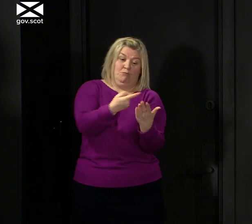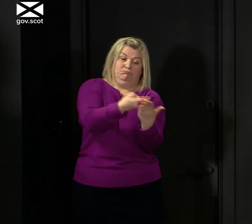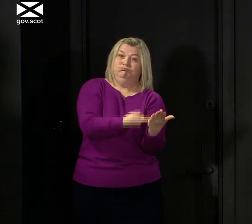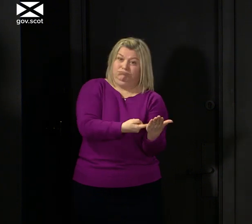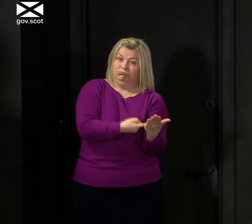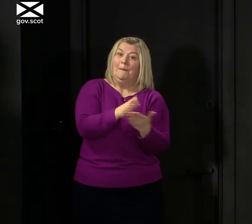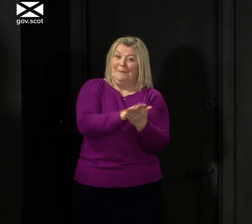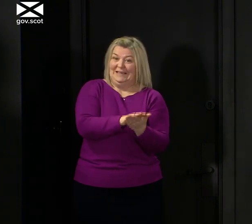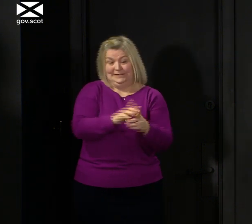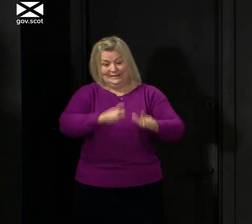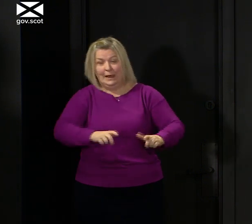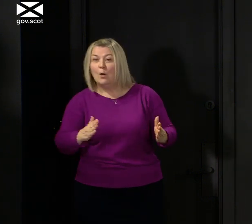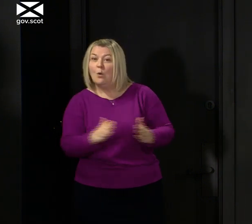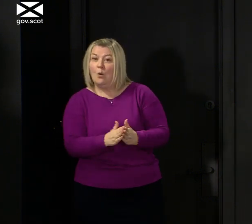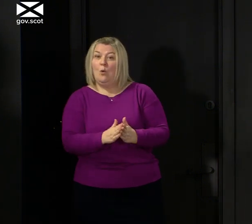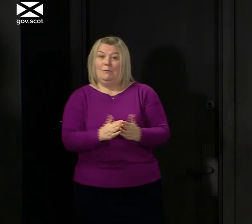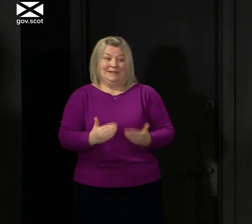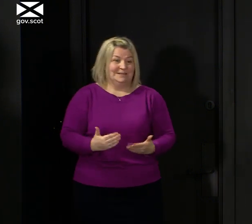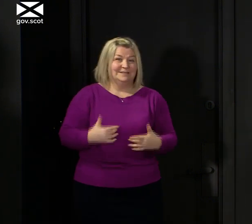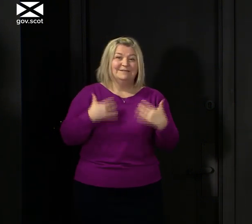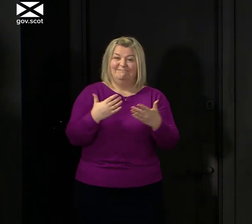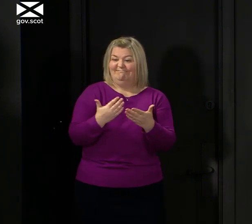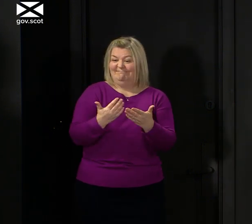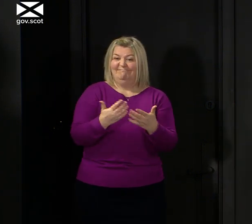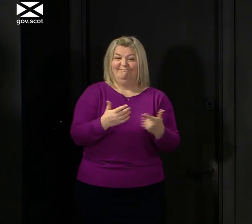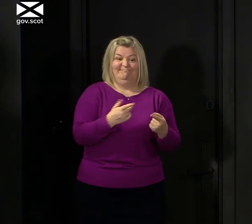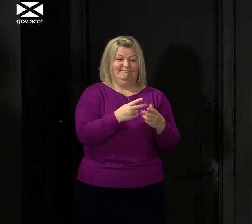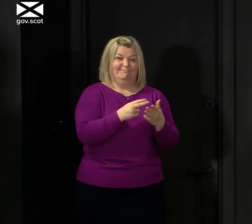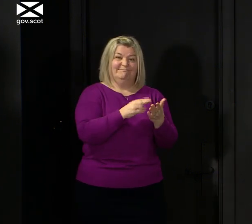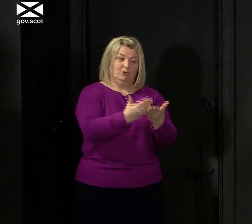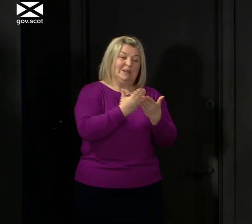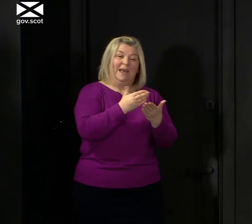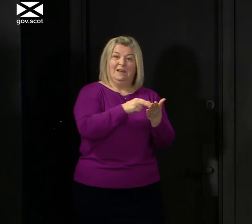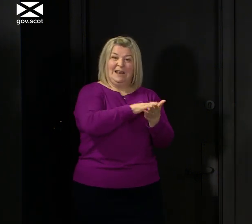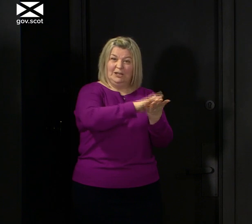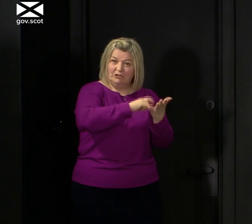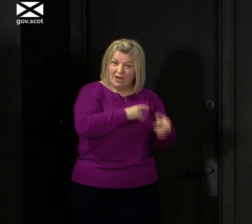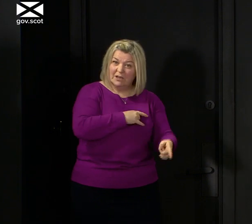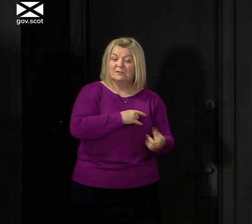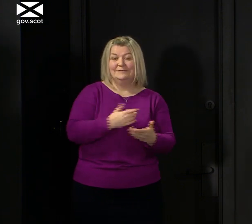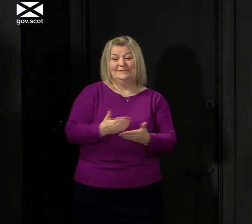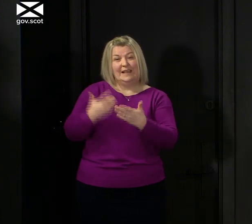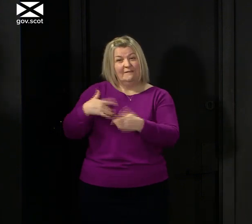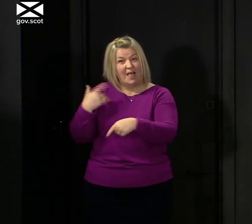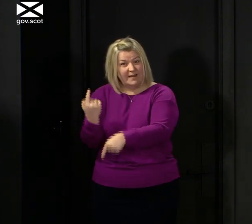service and to save lives. And we will continue to prioritise the vital importance of that